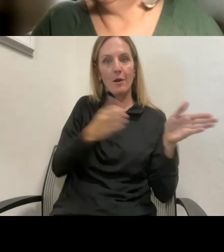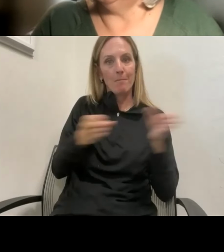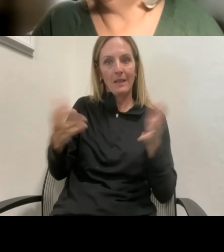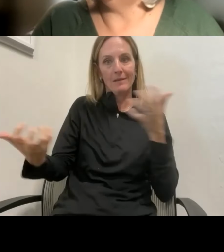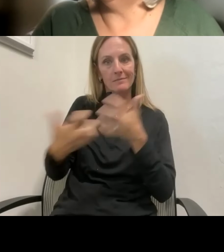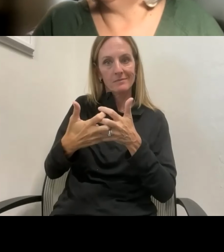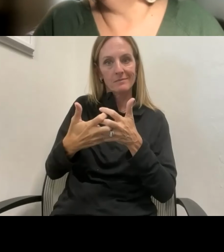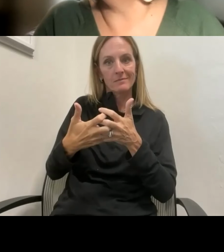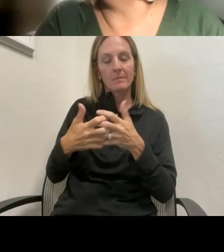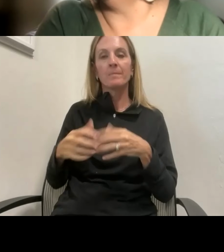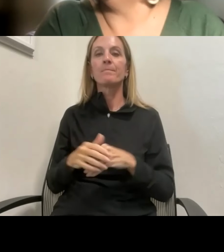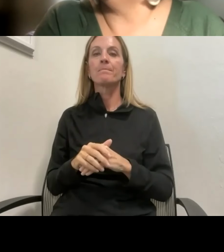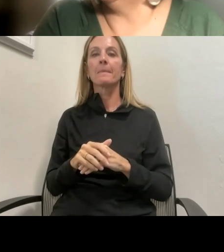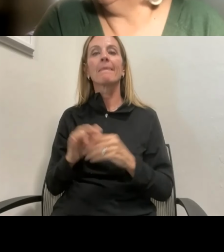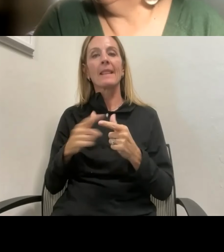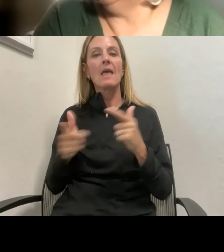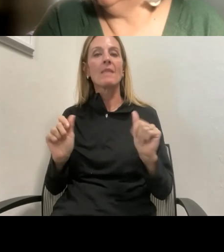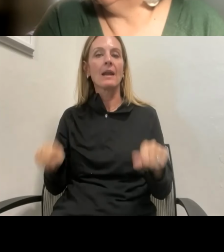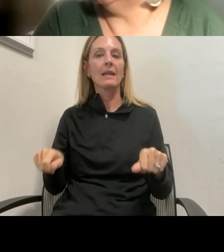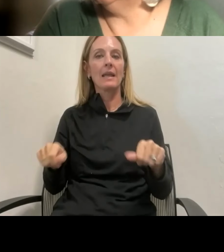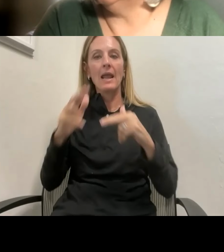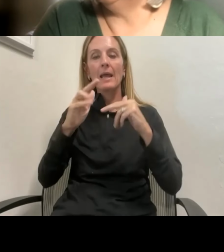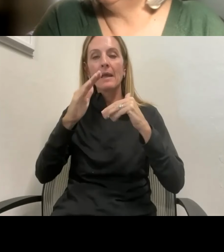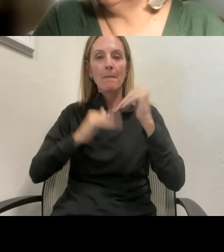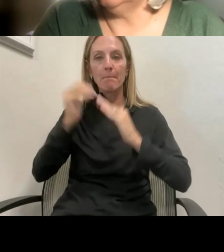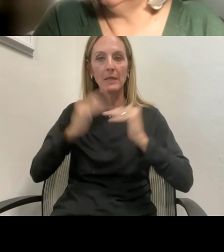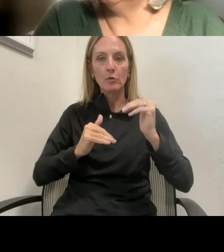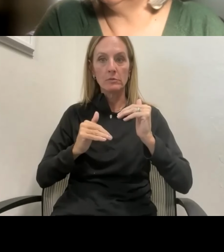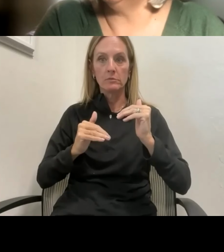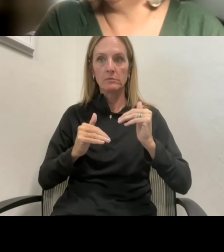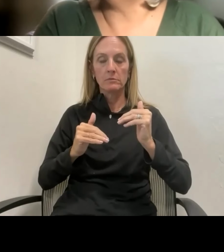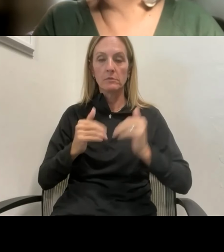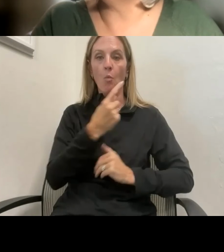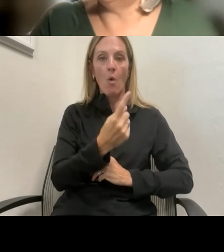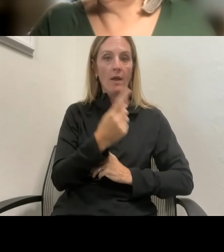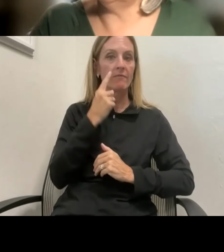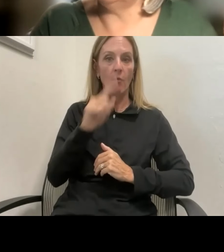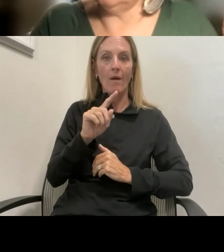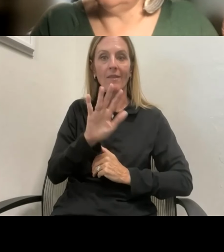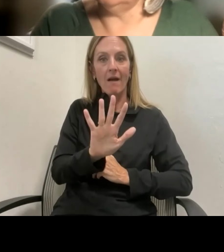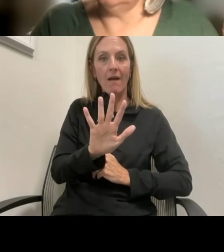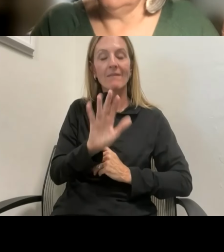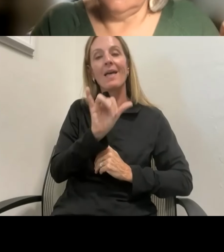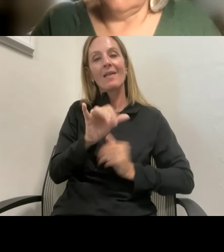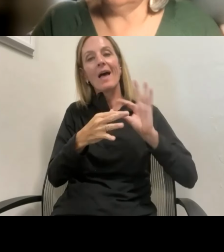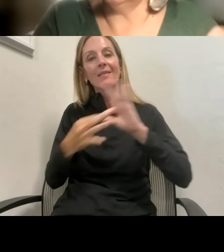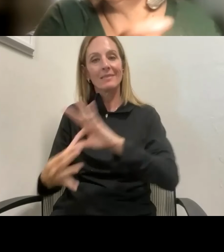And then I can build one or all five and so that links back to the plan, of course there's